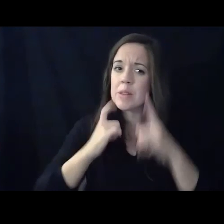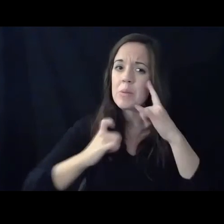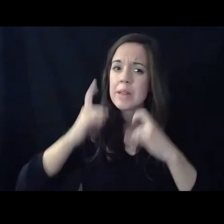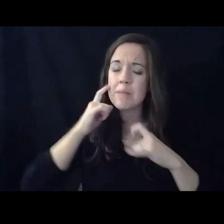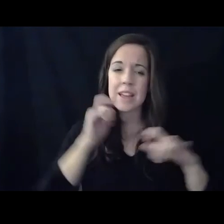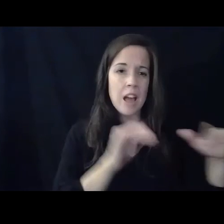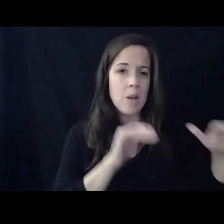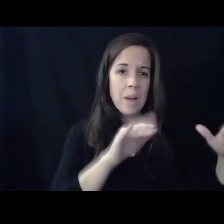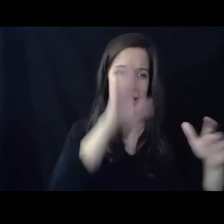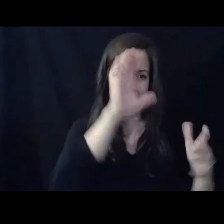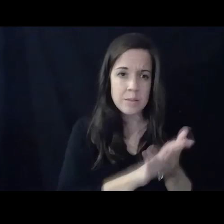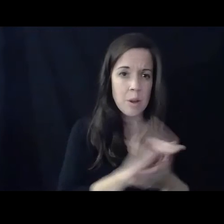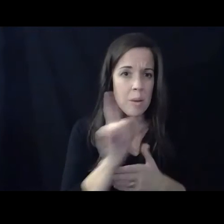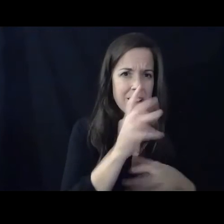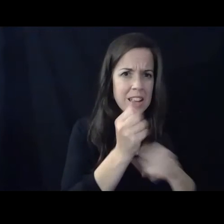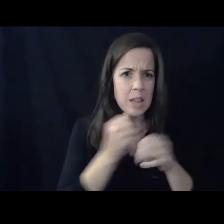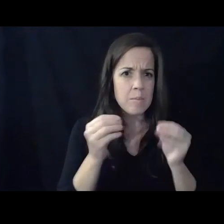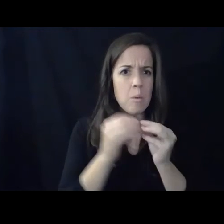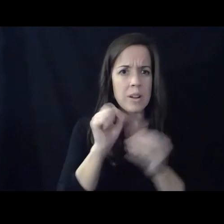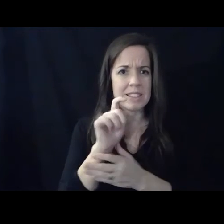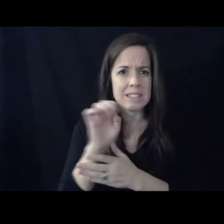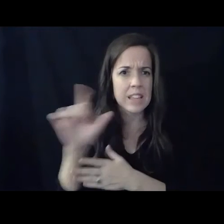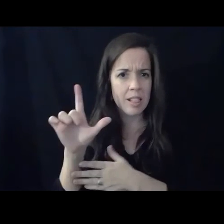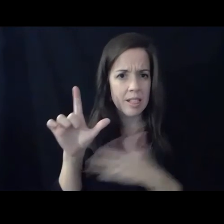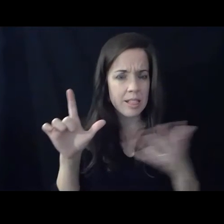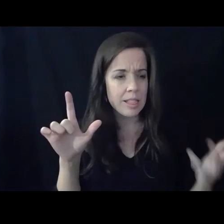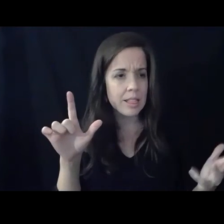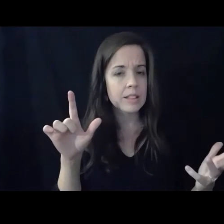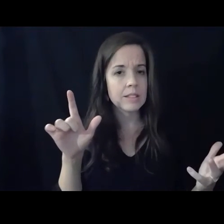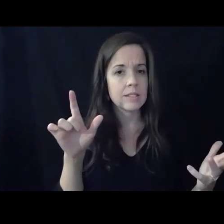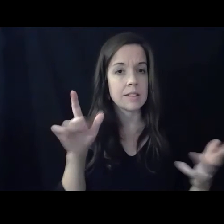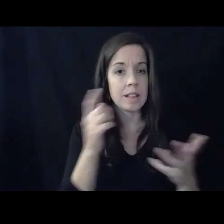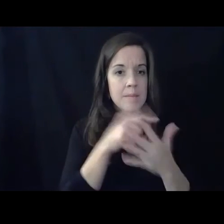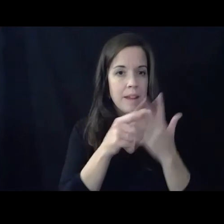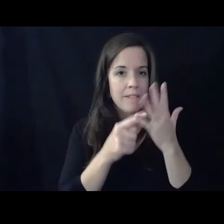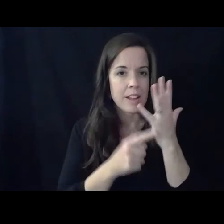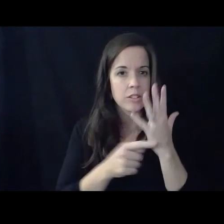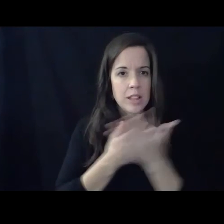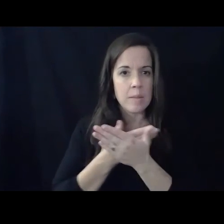Where can I get more steel, I ask him, my fingers on the baby’s chest, counting breaths.